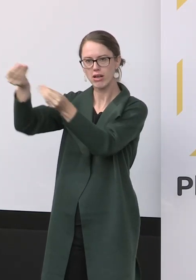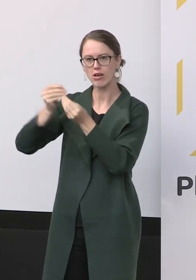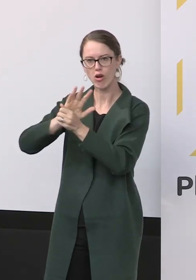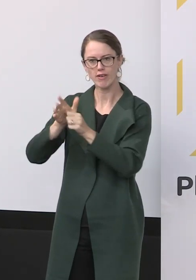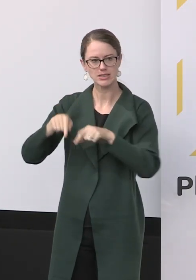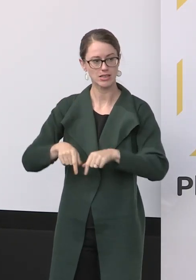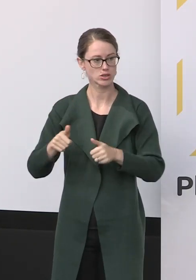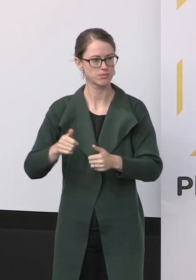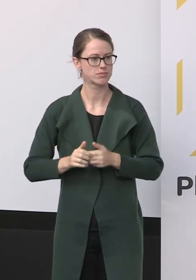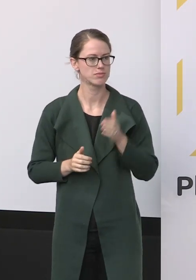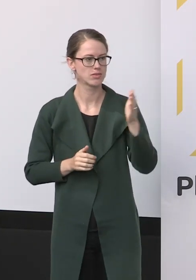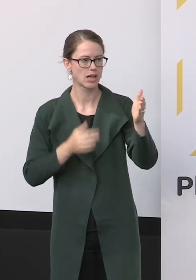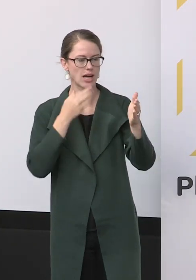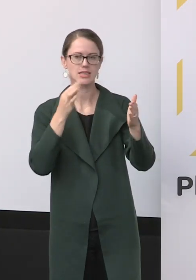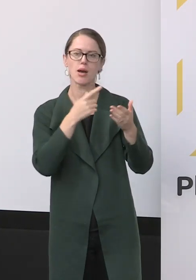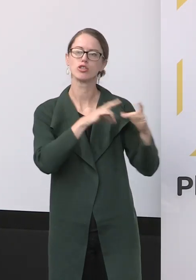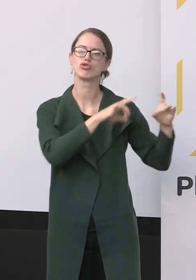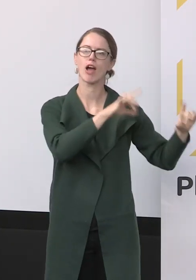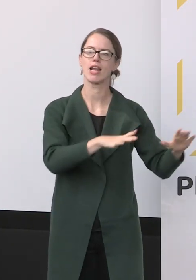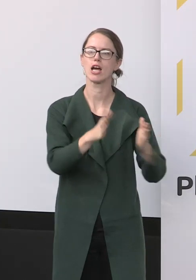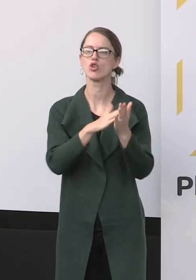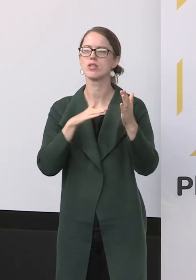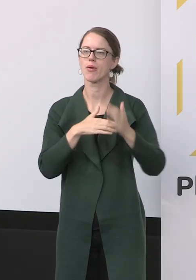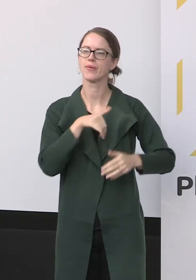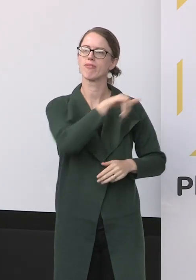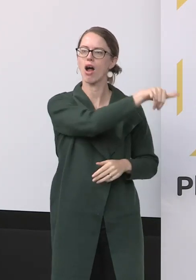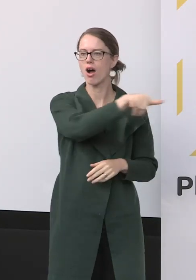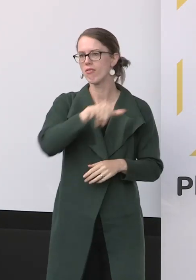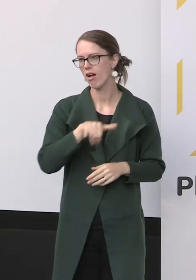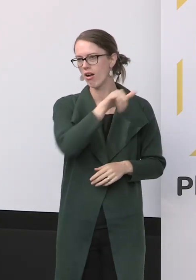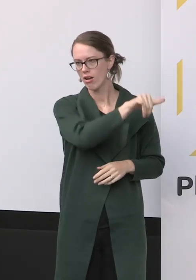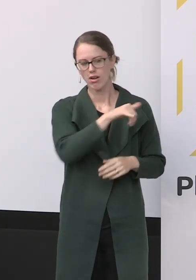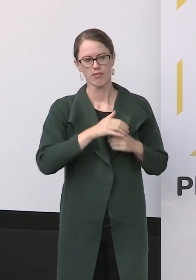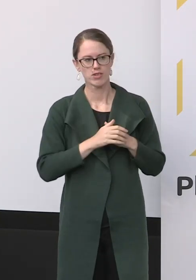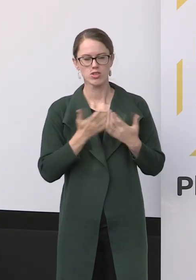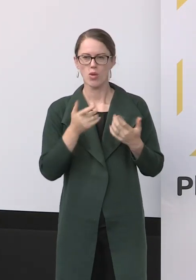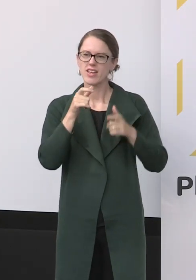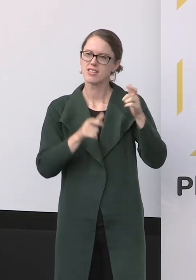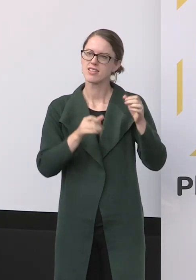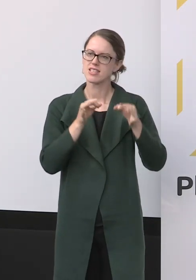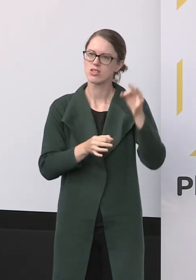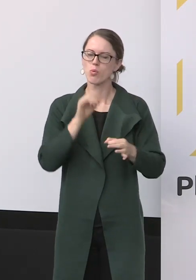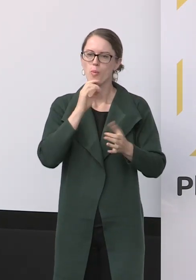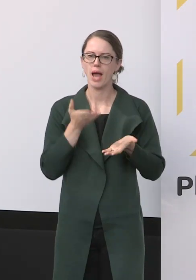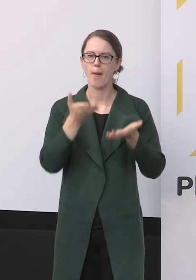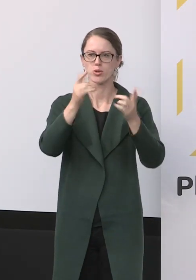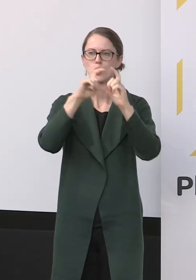coming from are also good. So we're not importing infections into the country. On the trans-Tasman bubble,